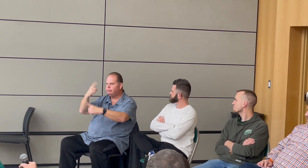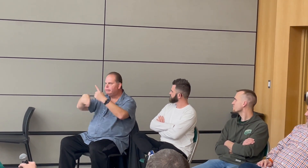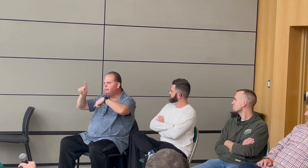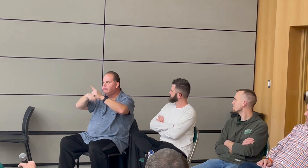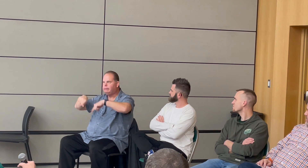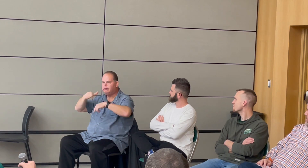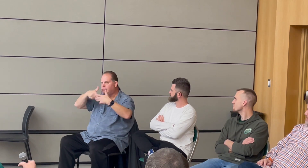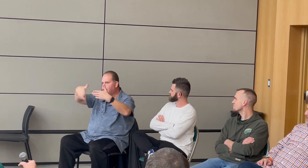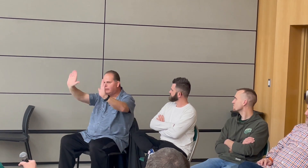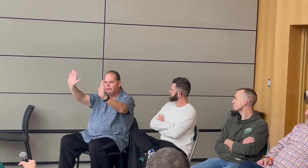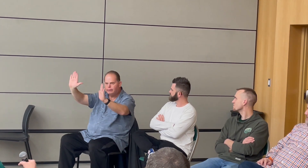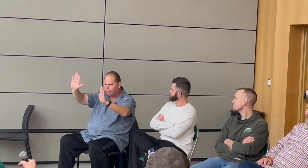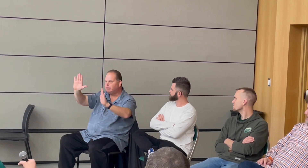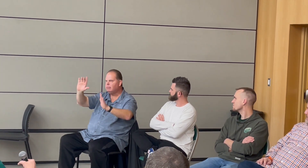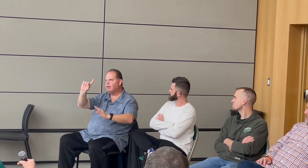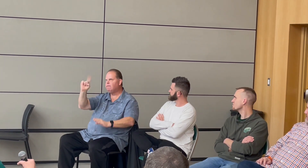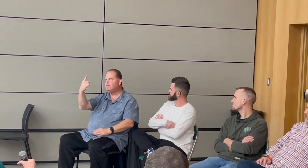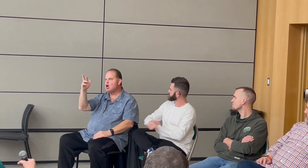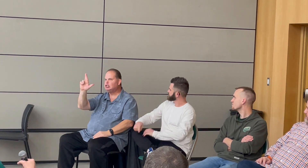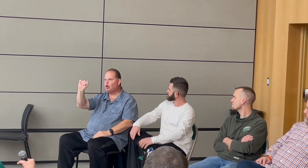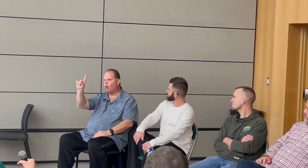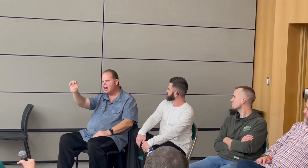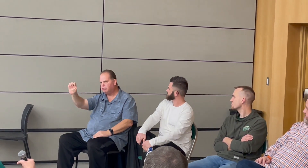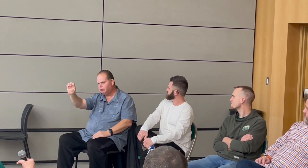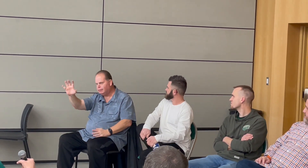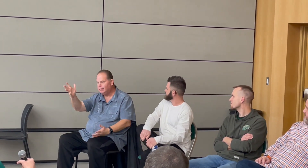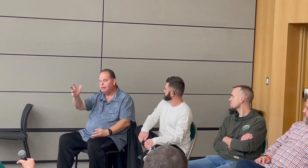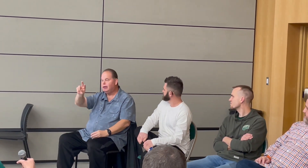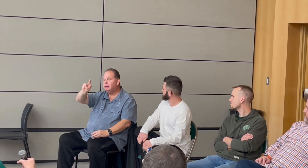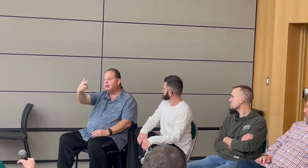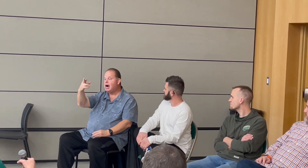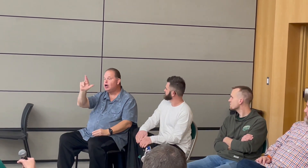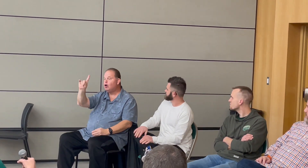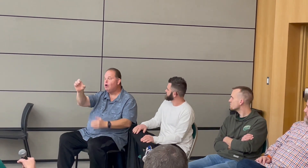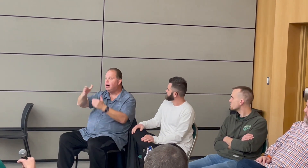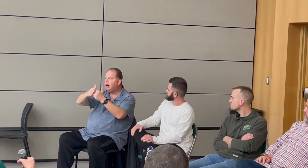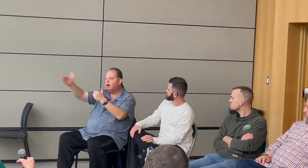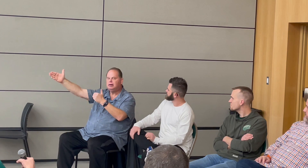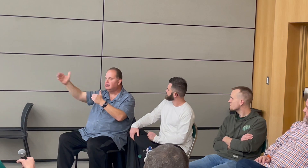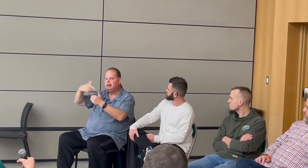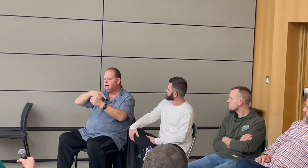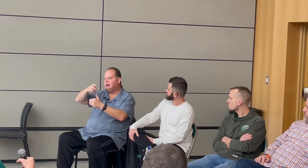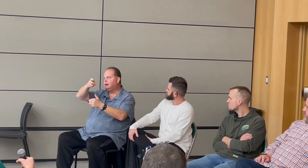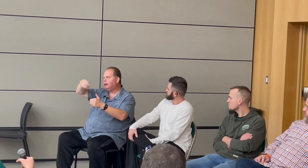programs where you get a slap on the wrist literally if you're signing through first and